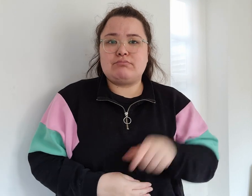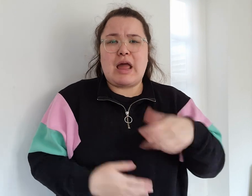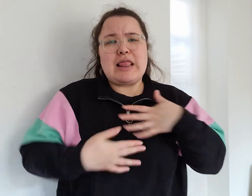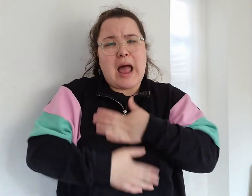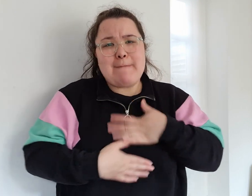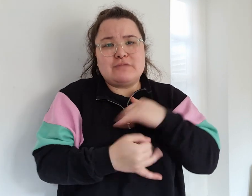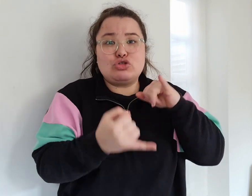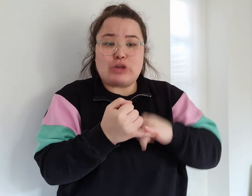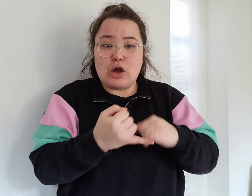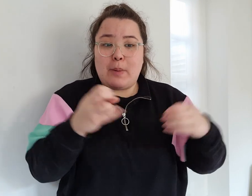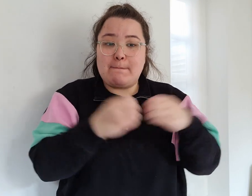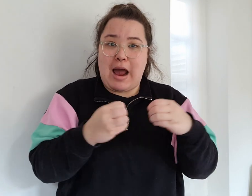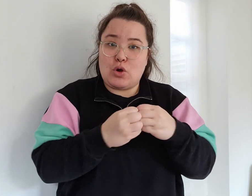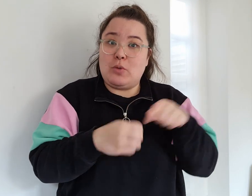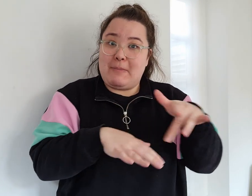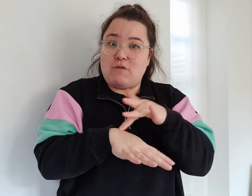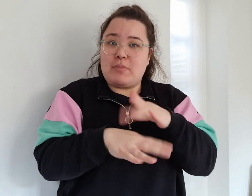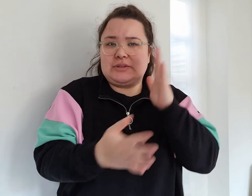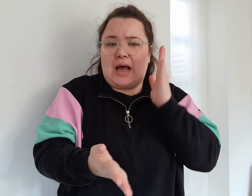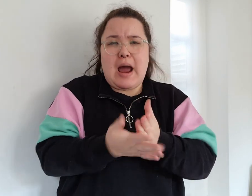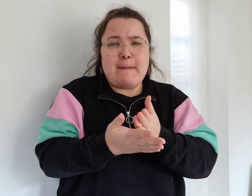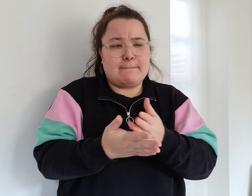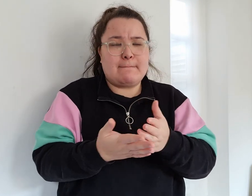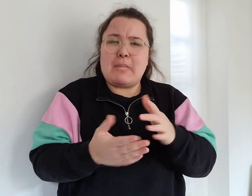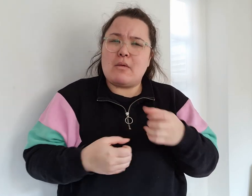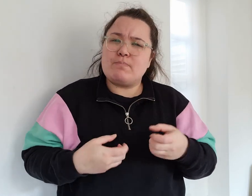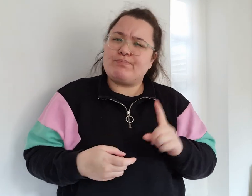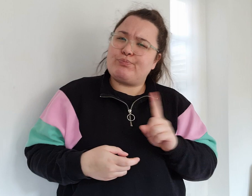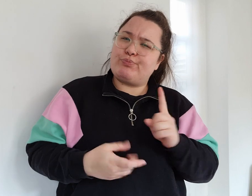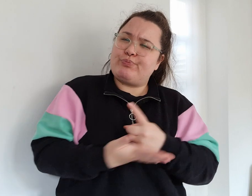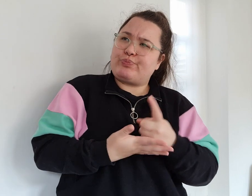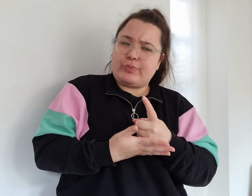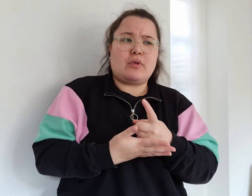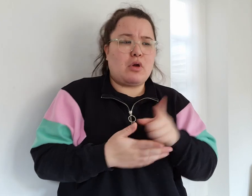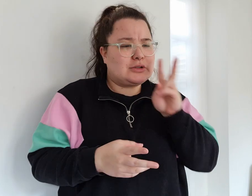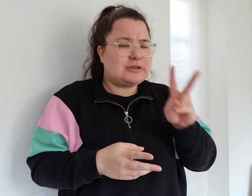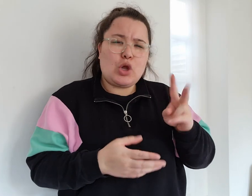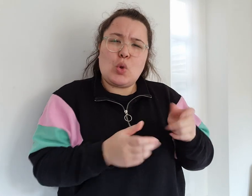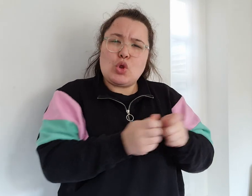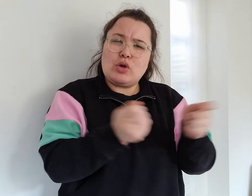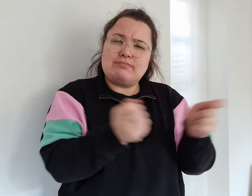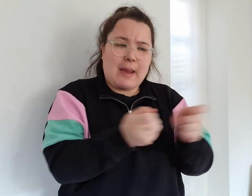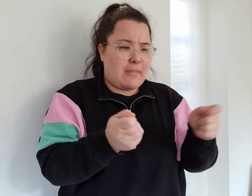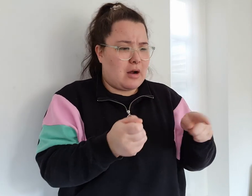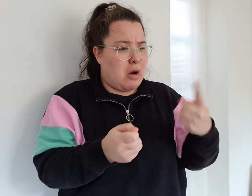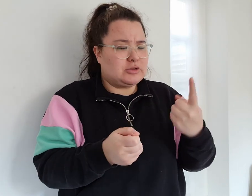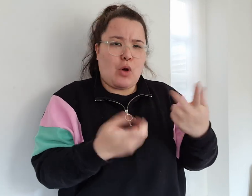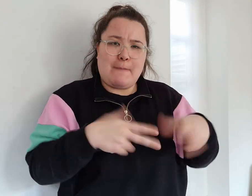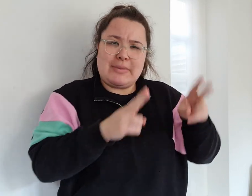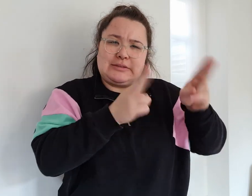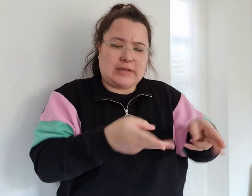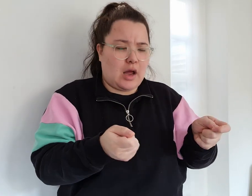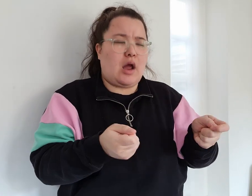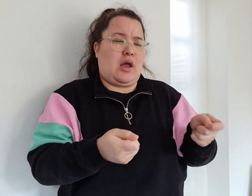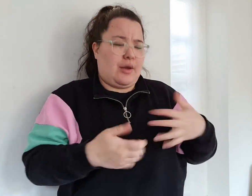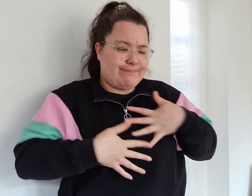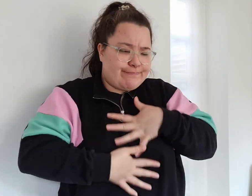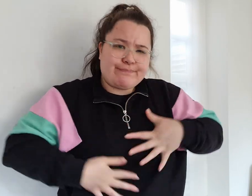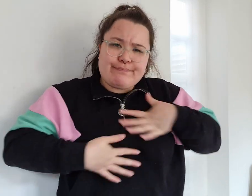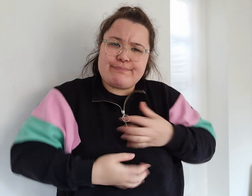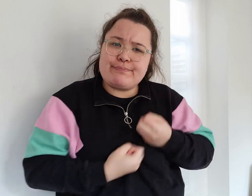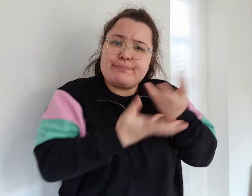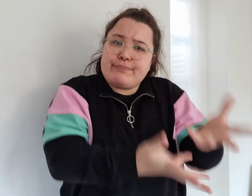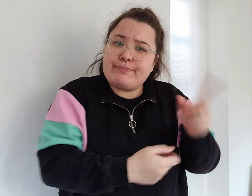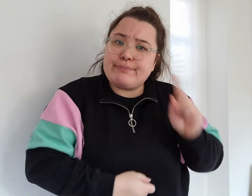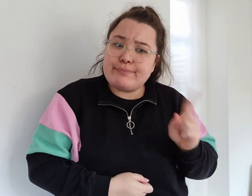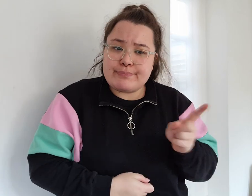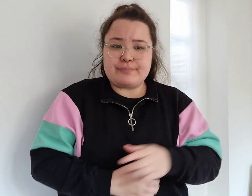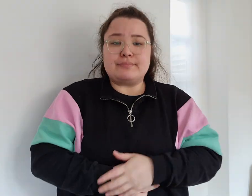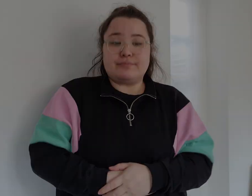Lament for Sheku Bayoh is an expression of grief for the loss of the human behind the headlines.